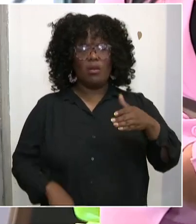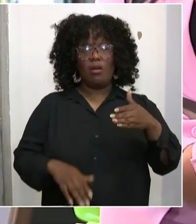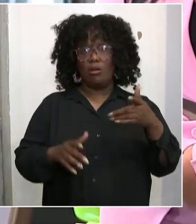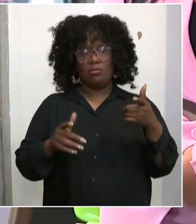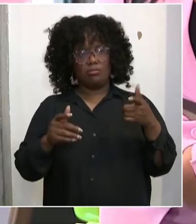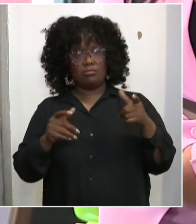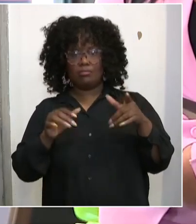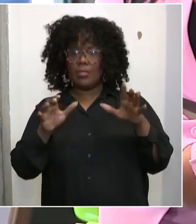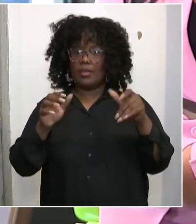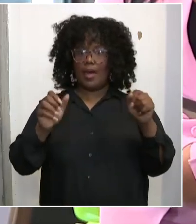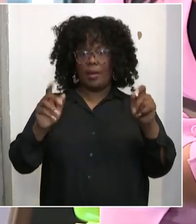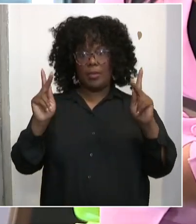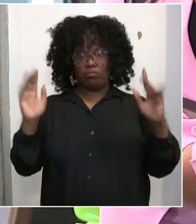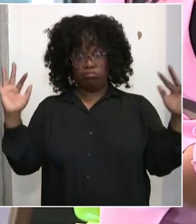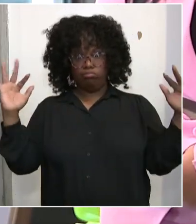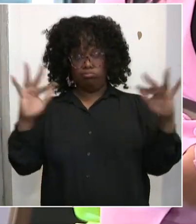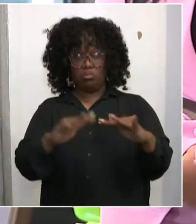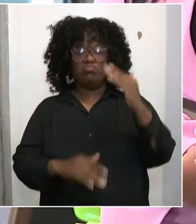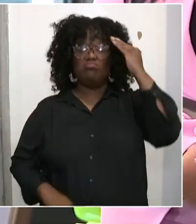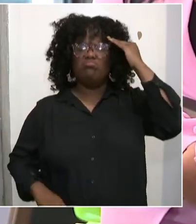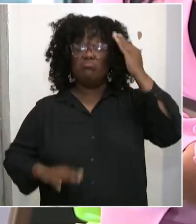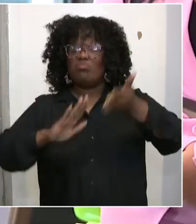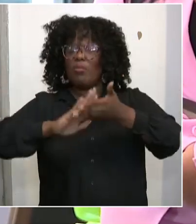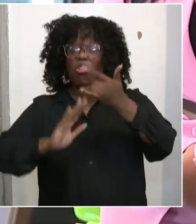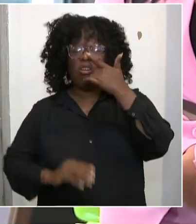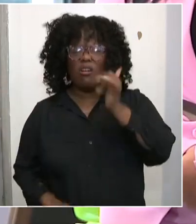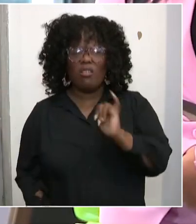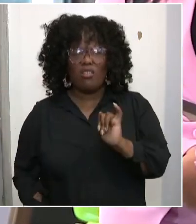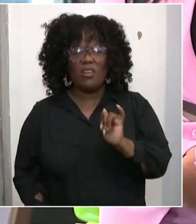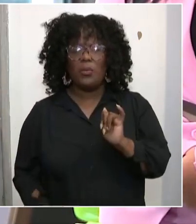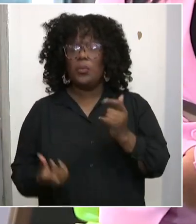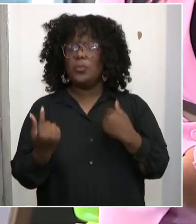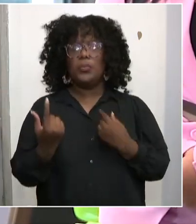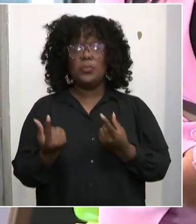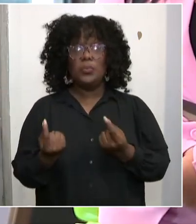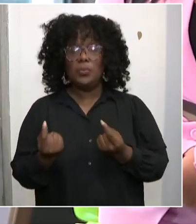because we know that we have been planning like the chief said for months. And so much of the